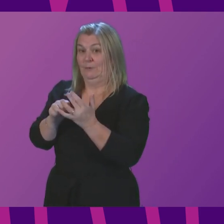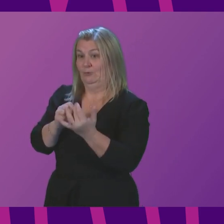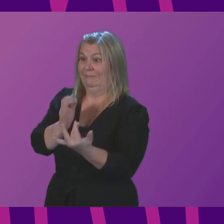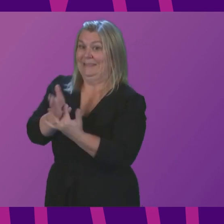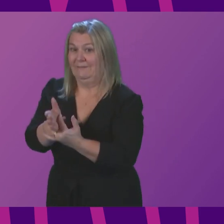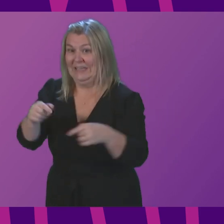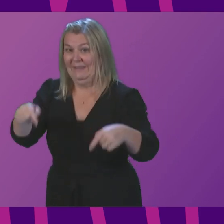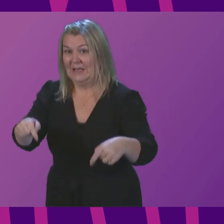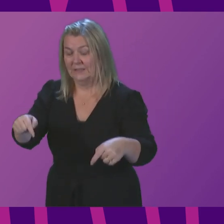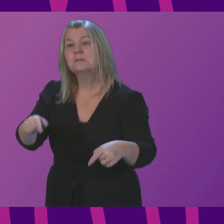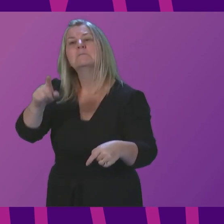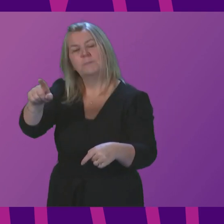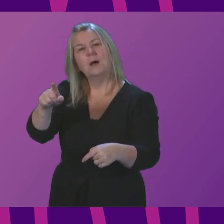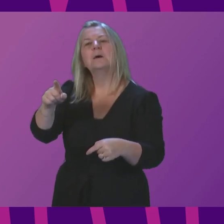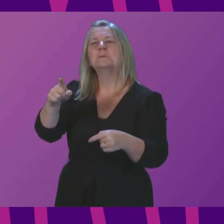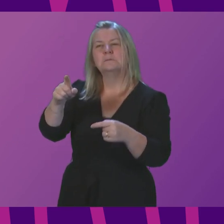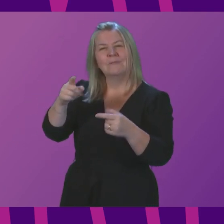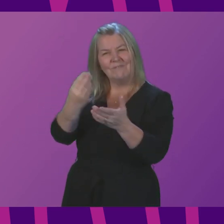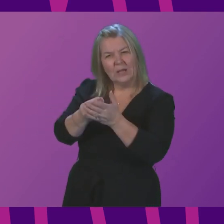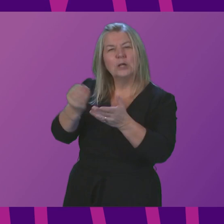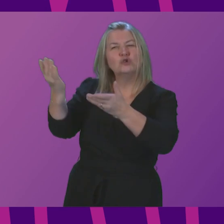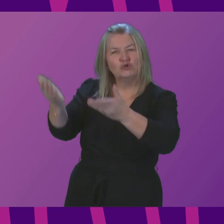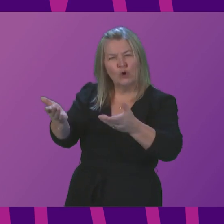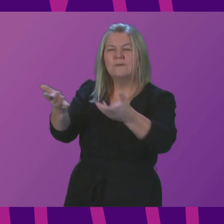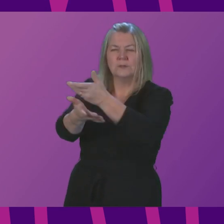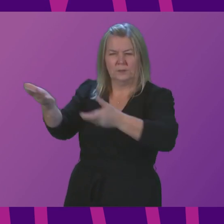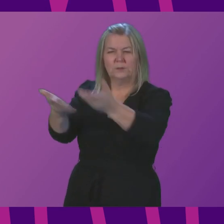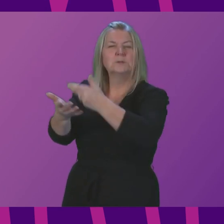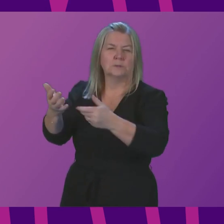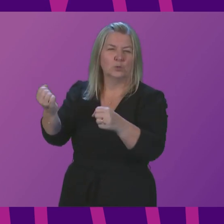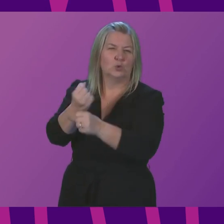engage with the financial services sector, and I will re-emphasise the importance of